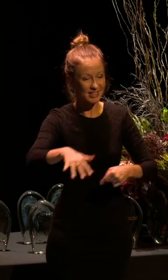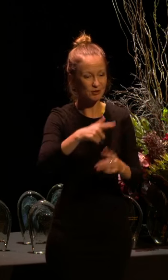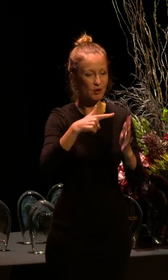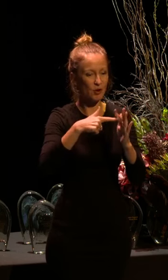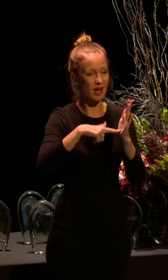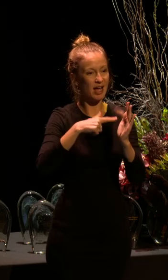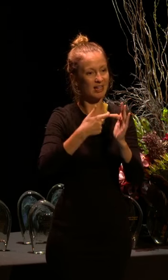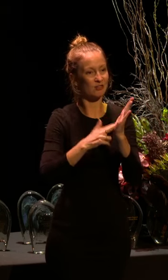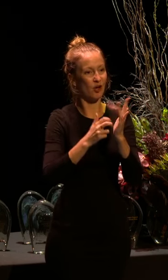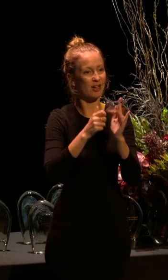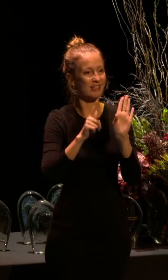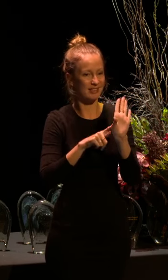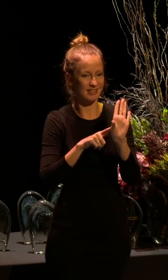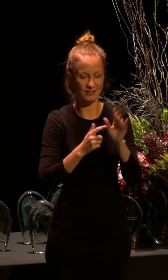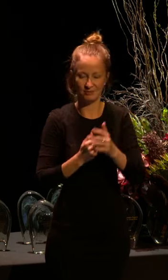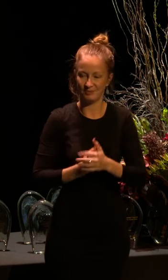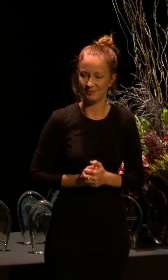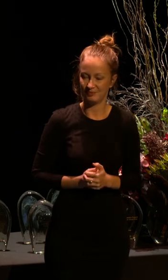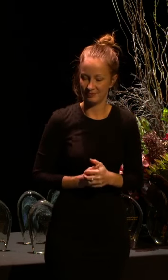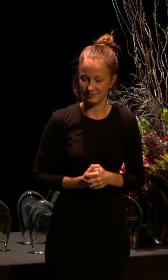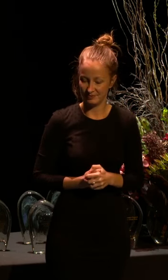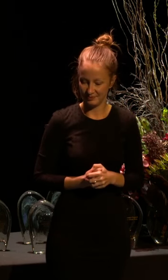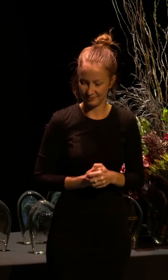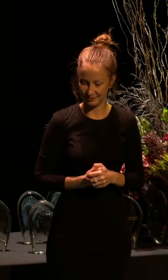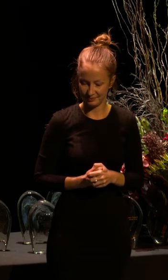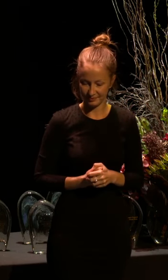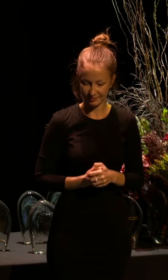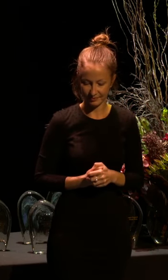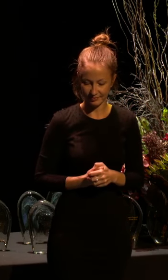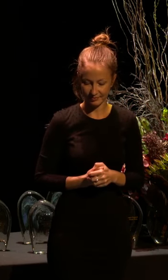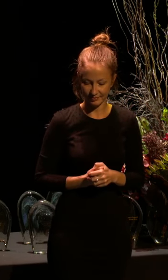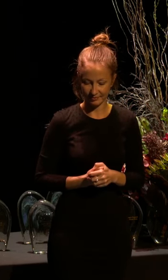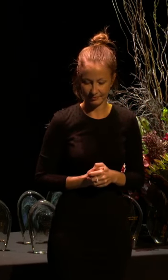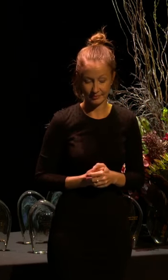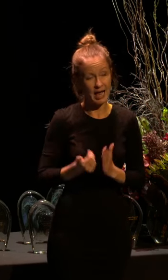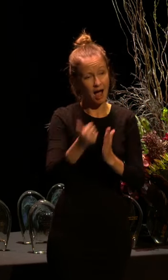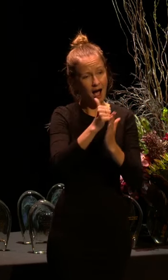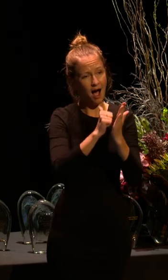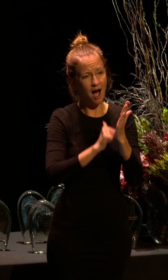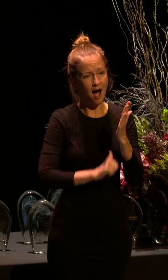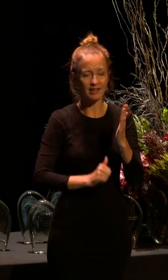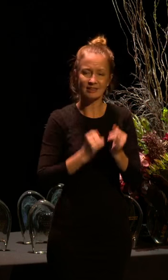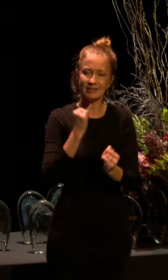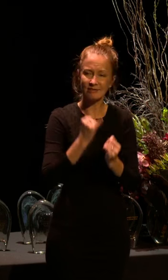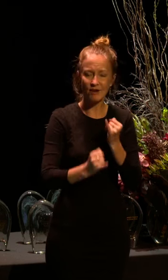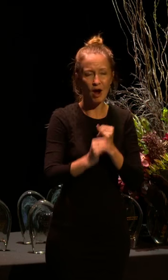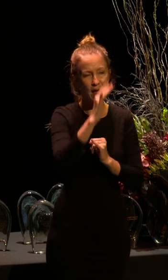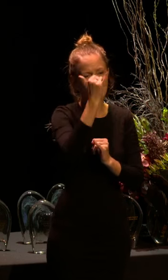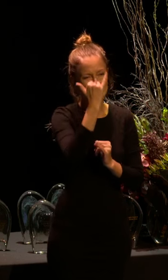Art works...art works in mysterious ways, and we have many more stories to tell this evening,